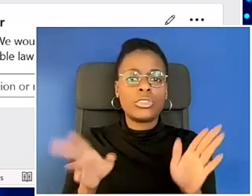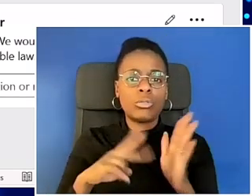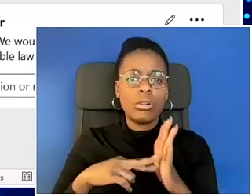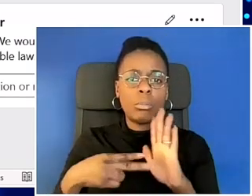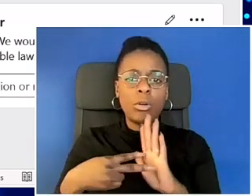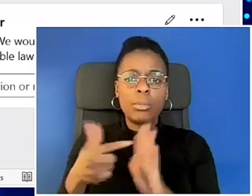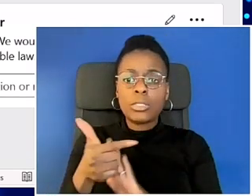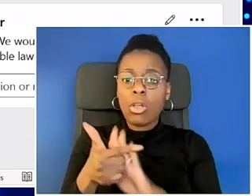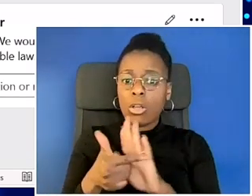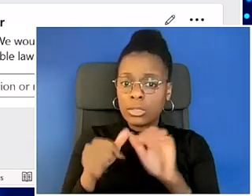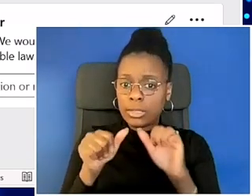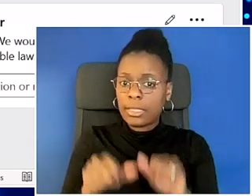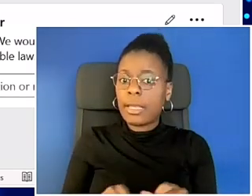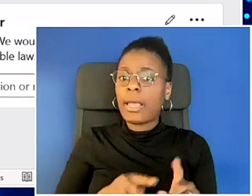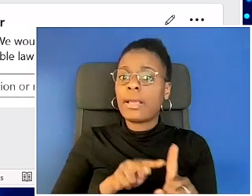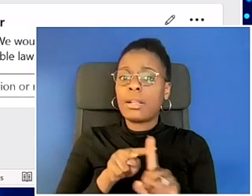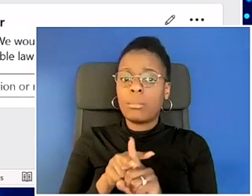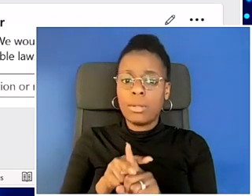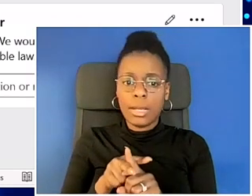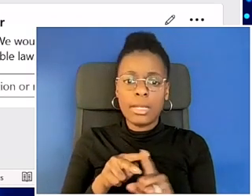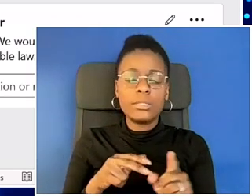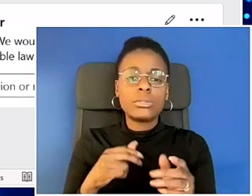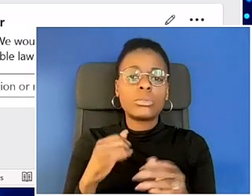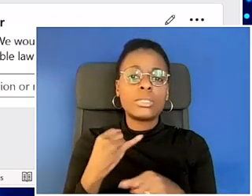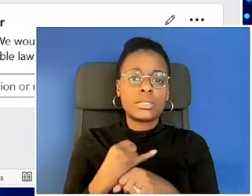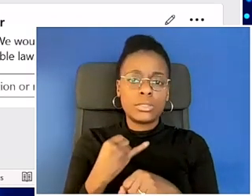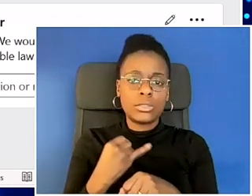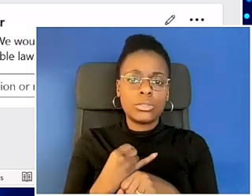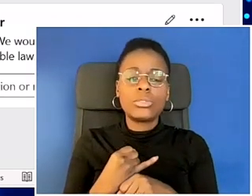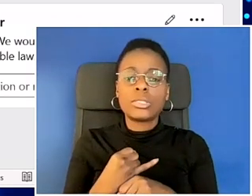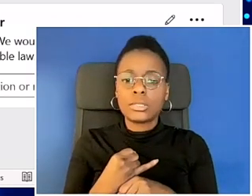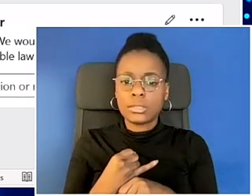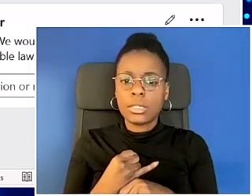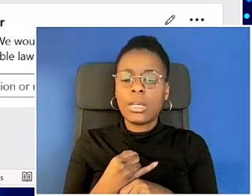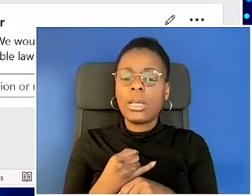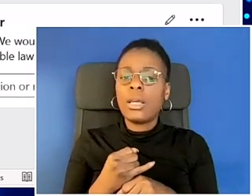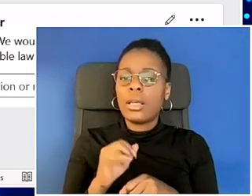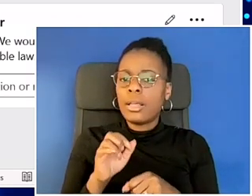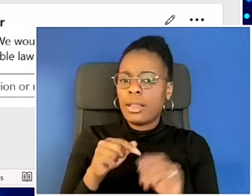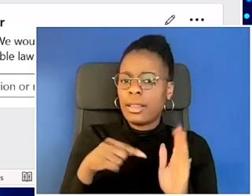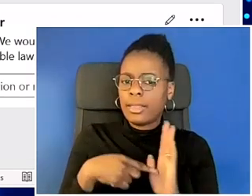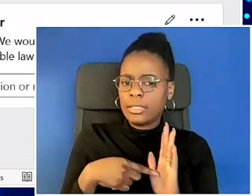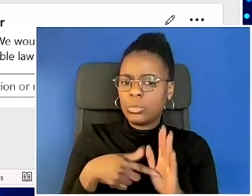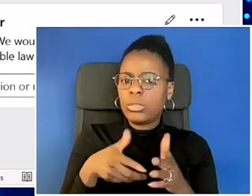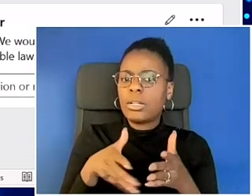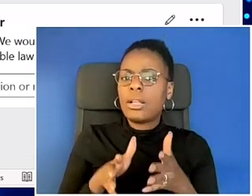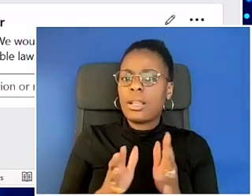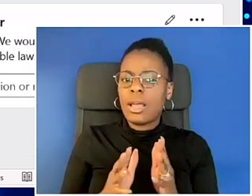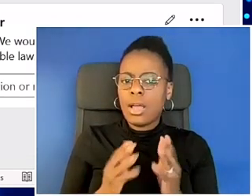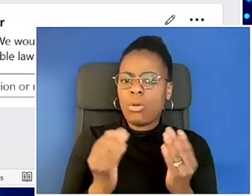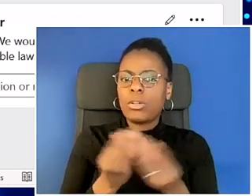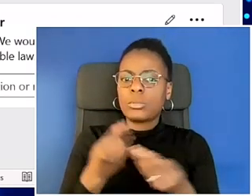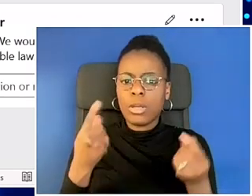apply to institutions that this would allow reciprocity agreements to waive. For example, there are new laws regarding